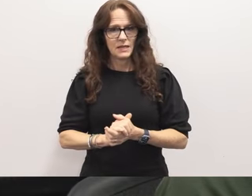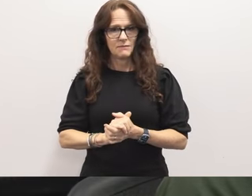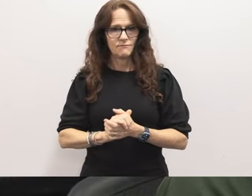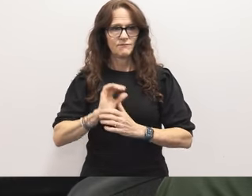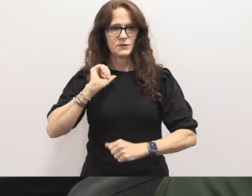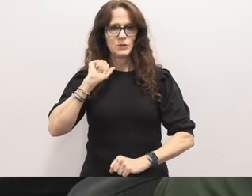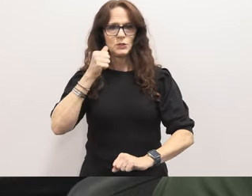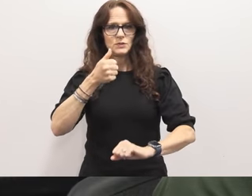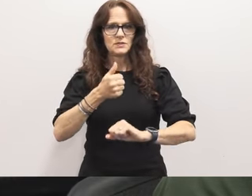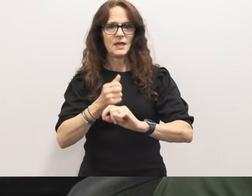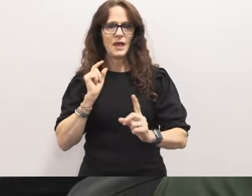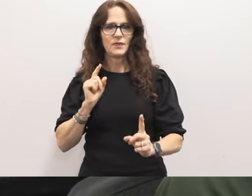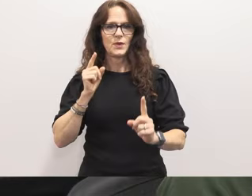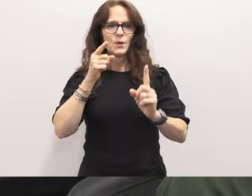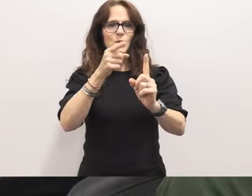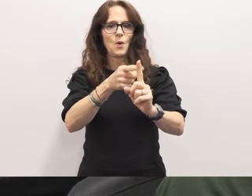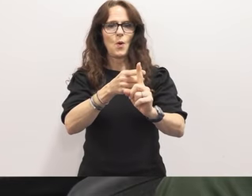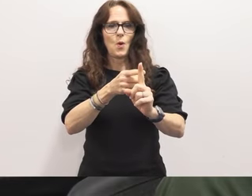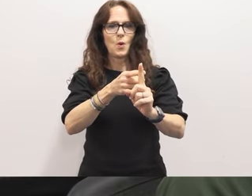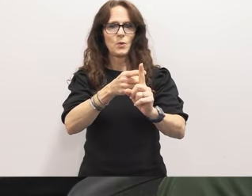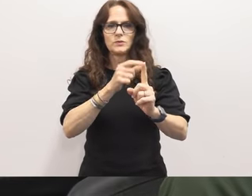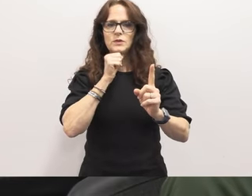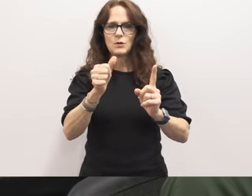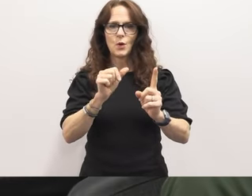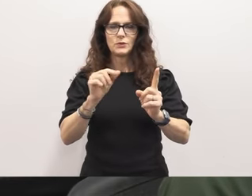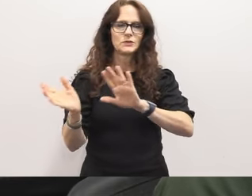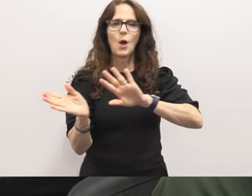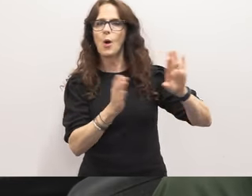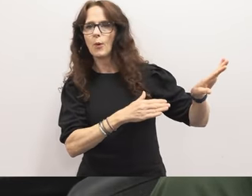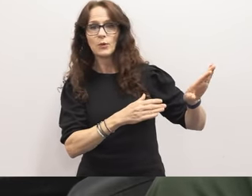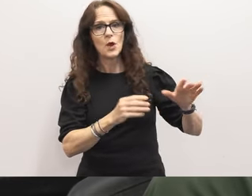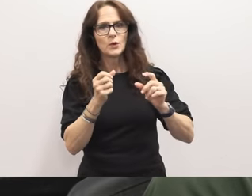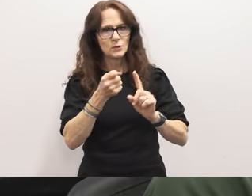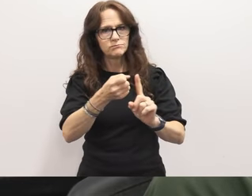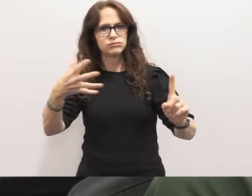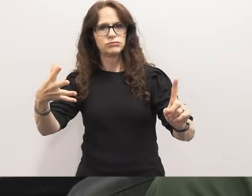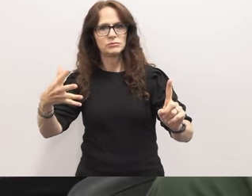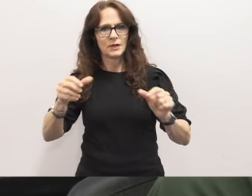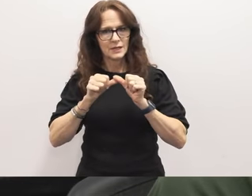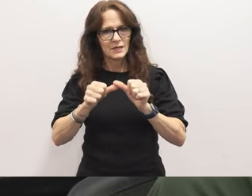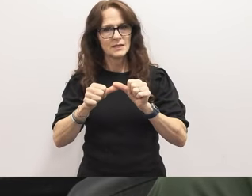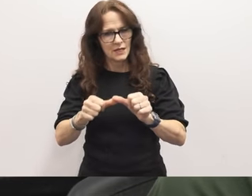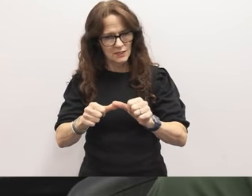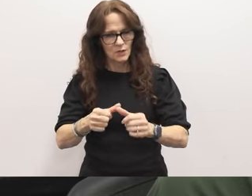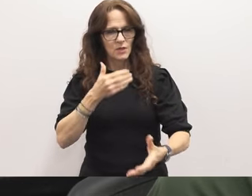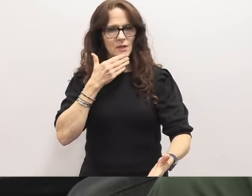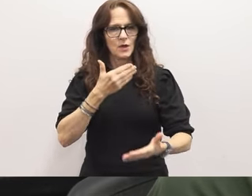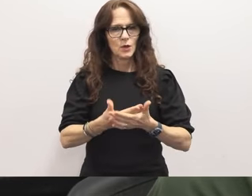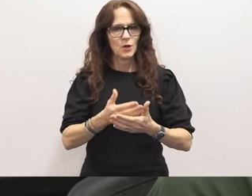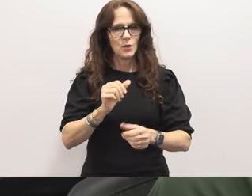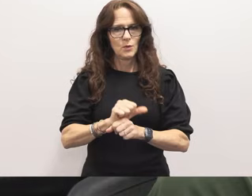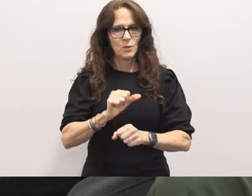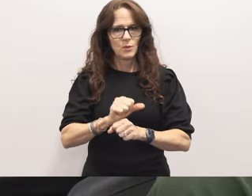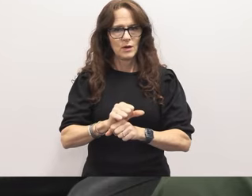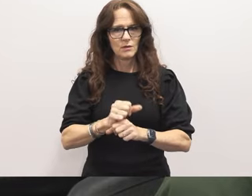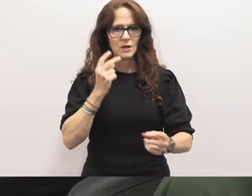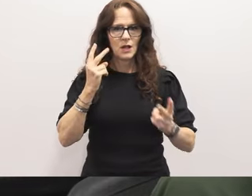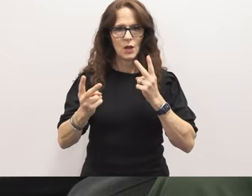but you don't turn the page, you expand the book. So I think that we want to continue that good work, and I think we'll look at a little bit of our outcomes